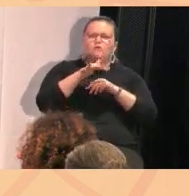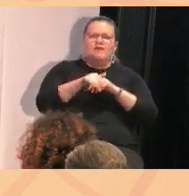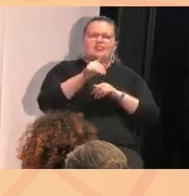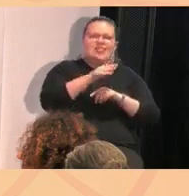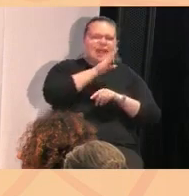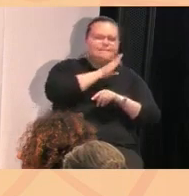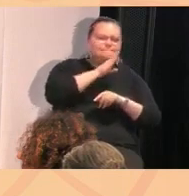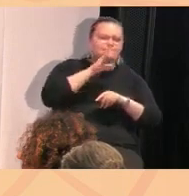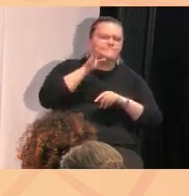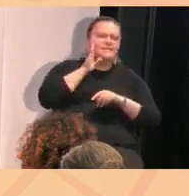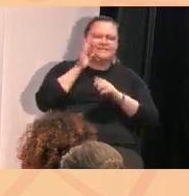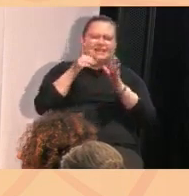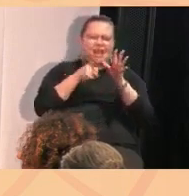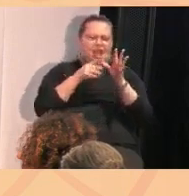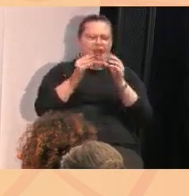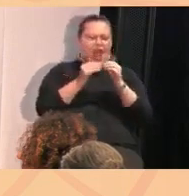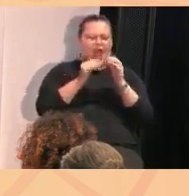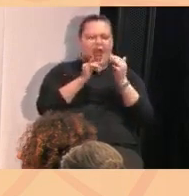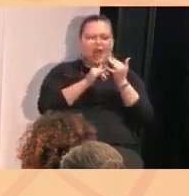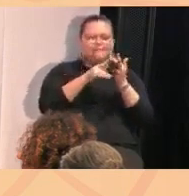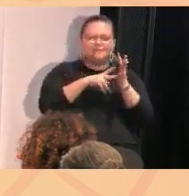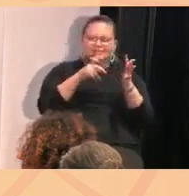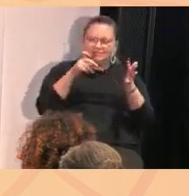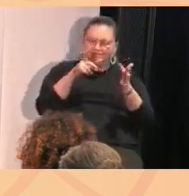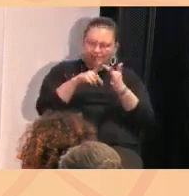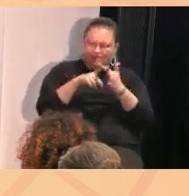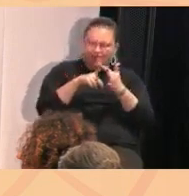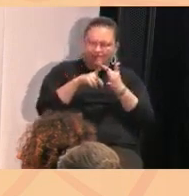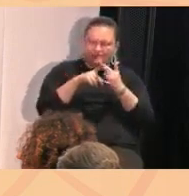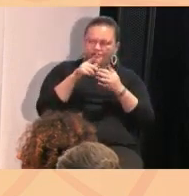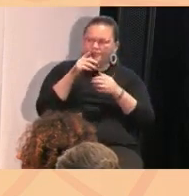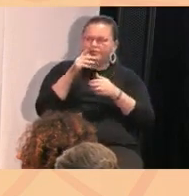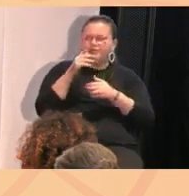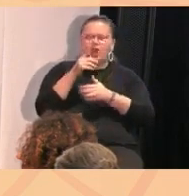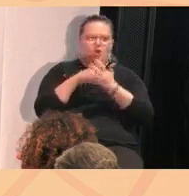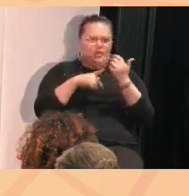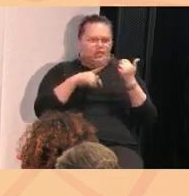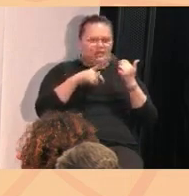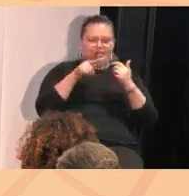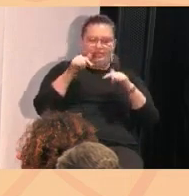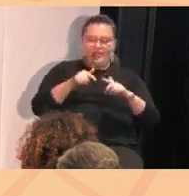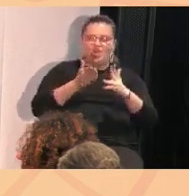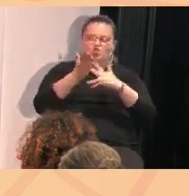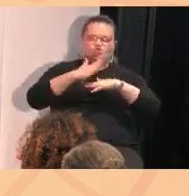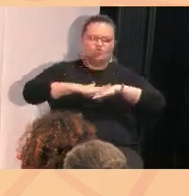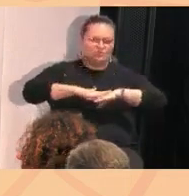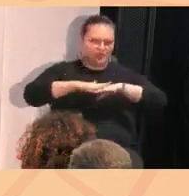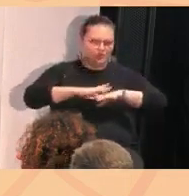with those that are already out there since the 1990s. And to talk about this absence,